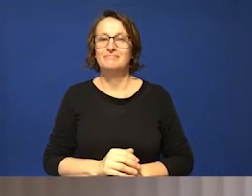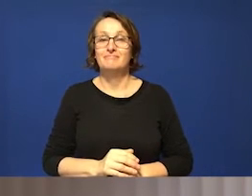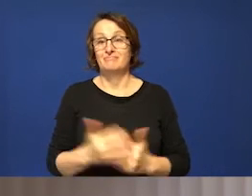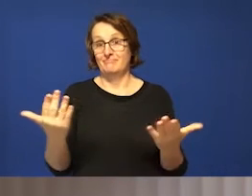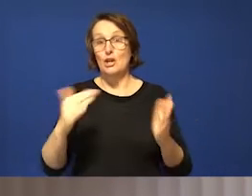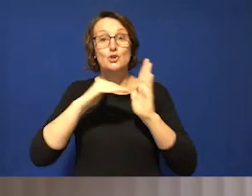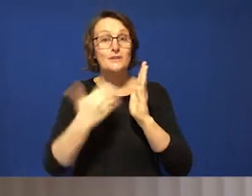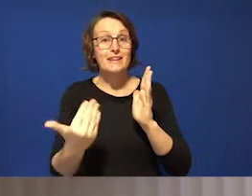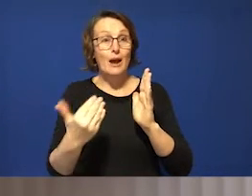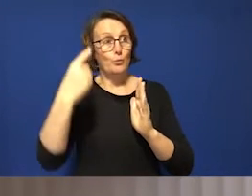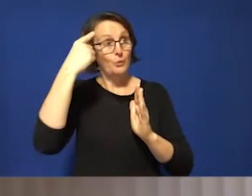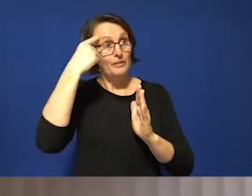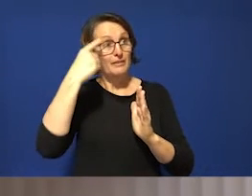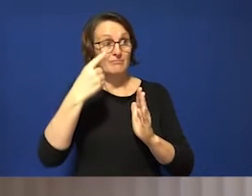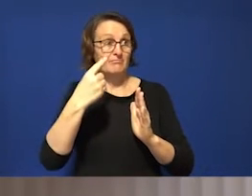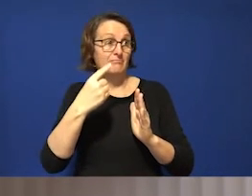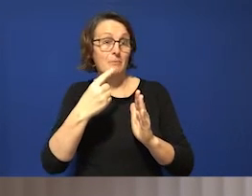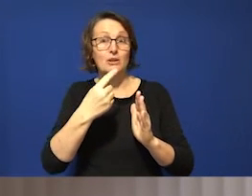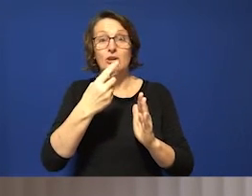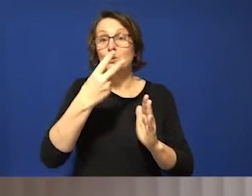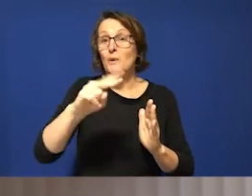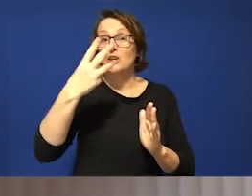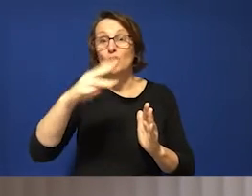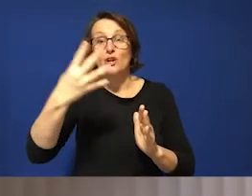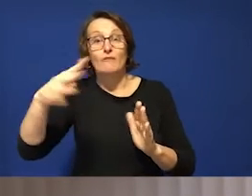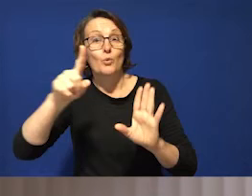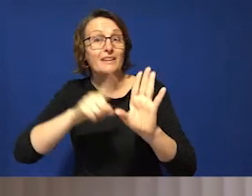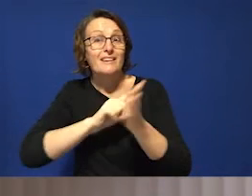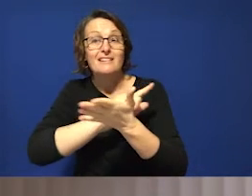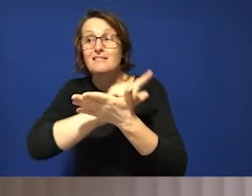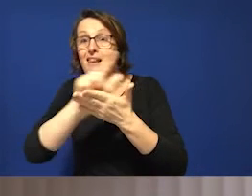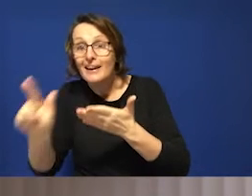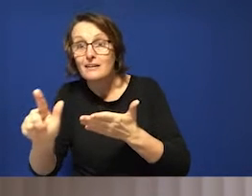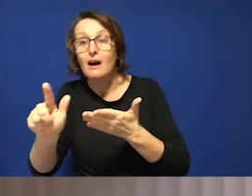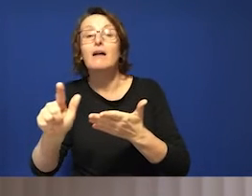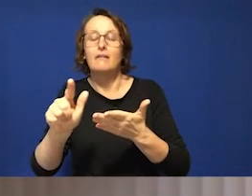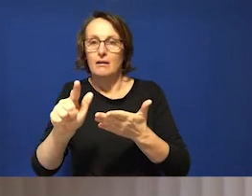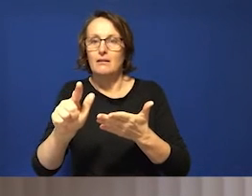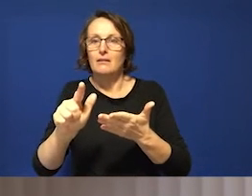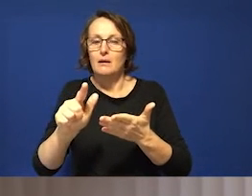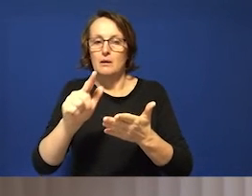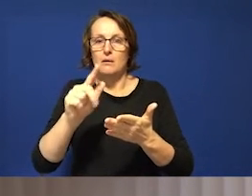Move forward several decades. And politicians became professionals.